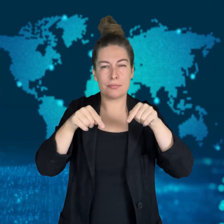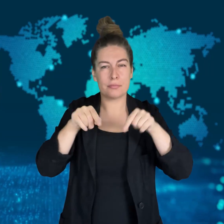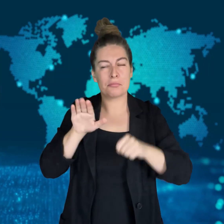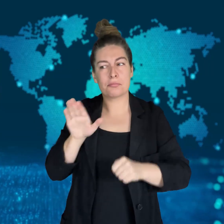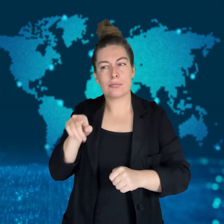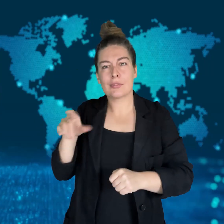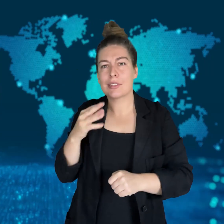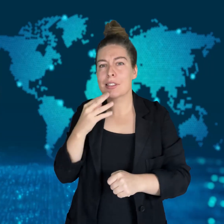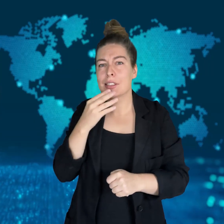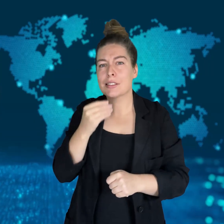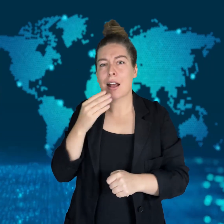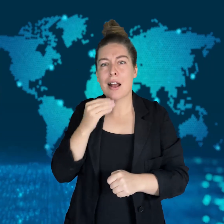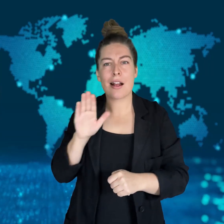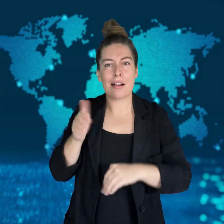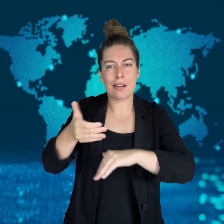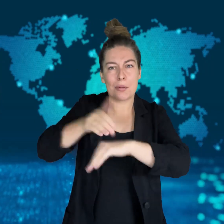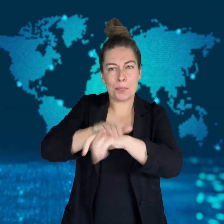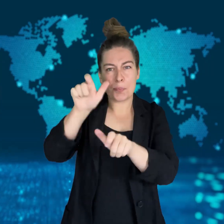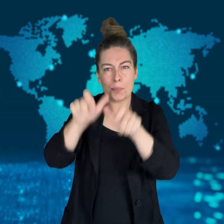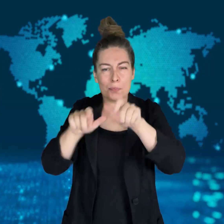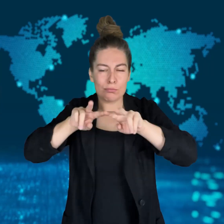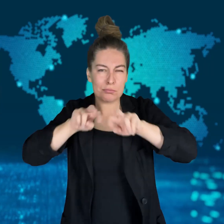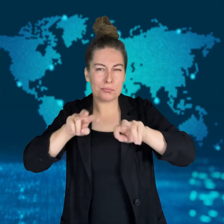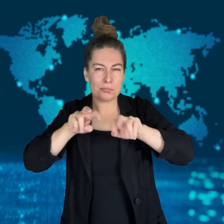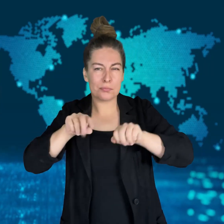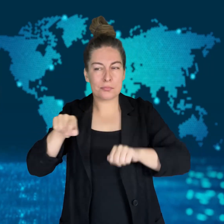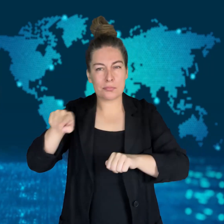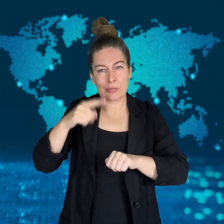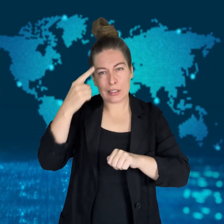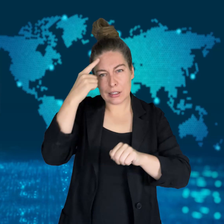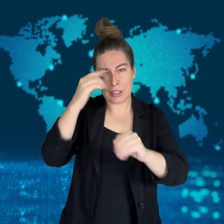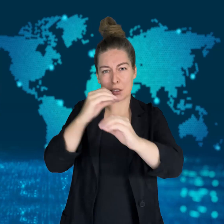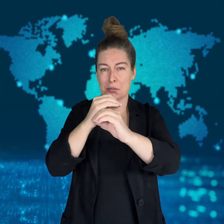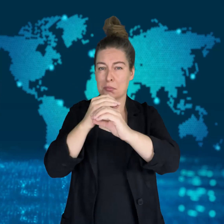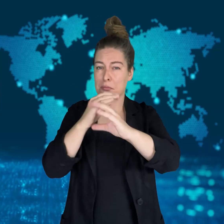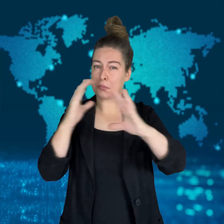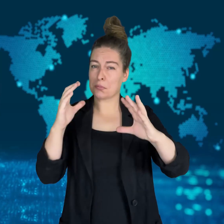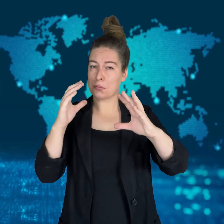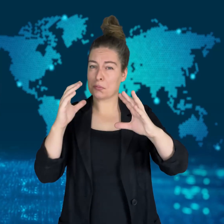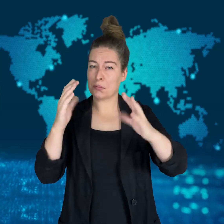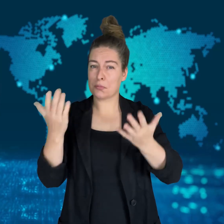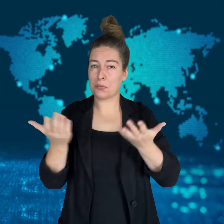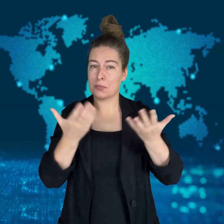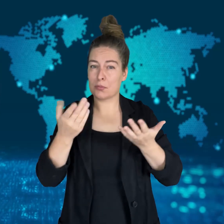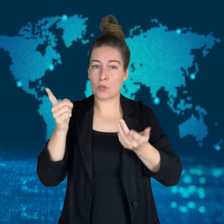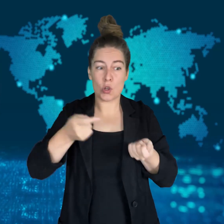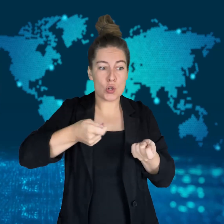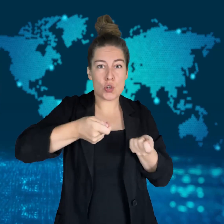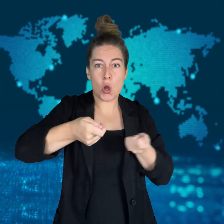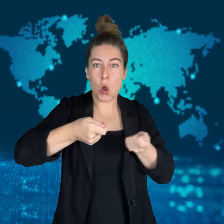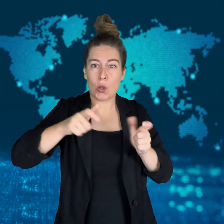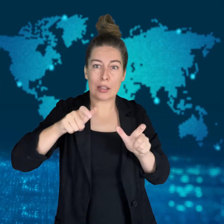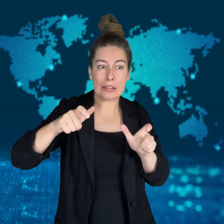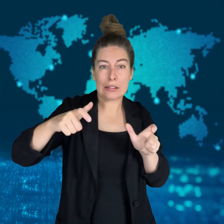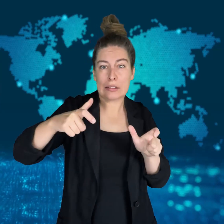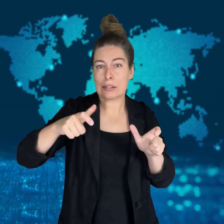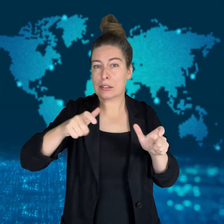Israeli experts predict that the battle for control of